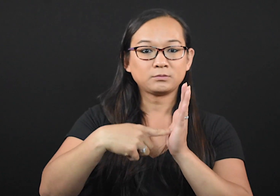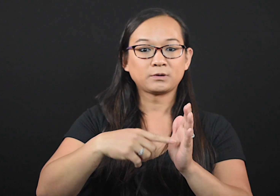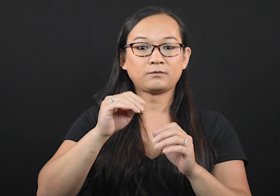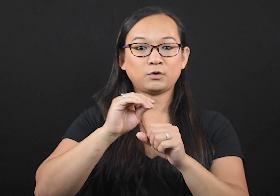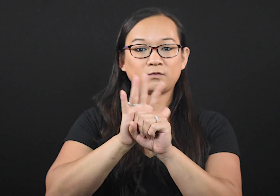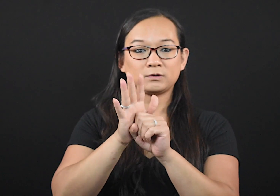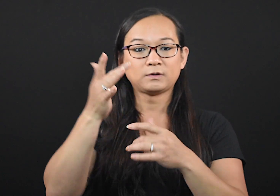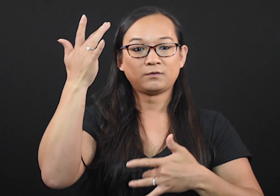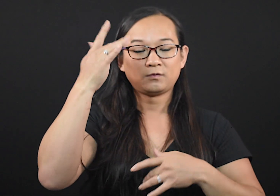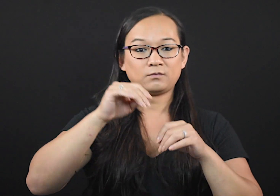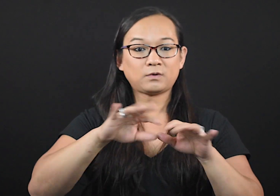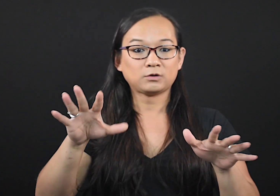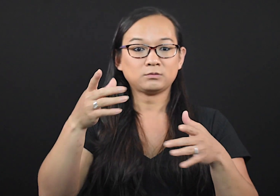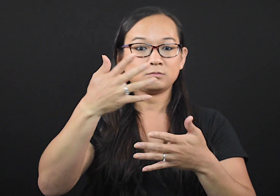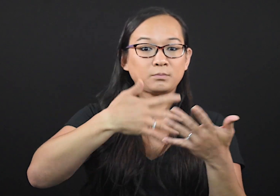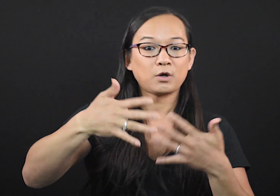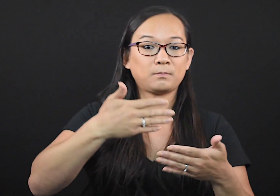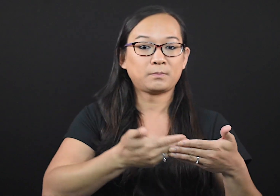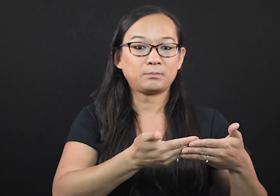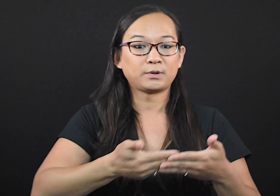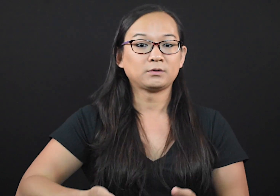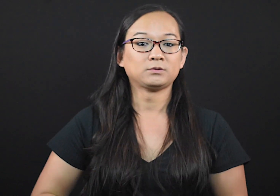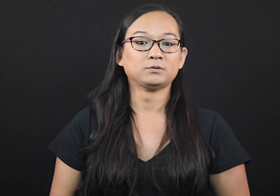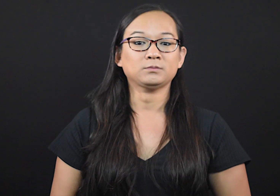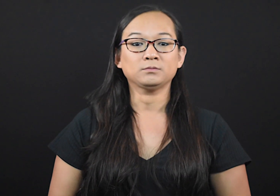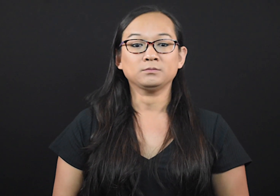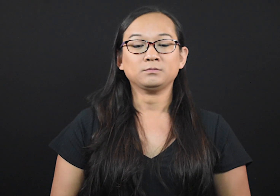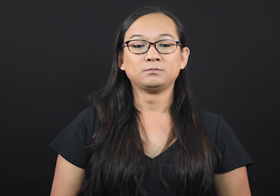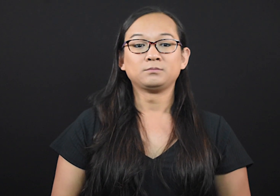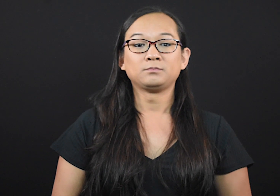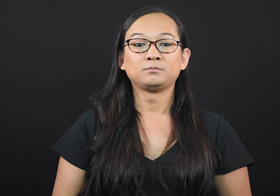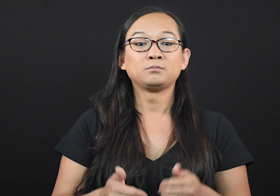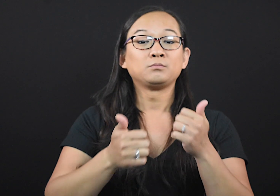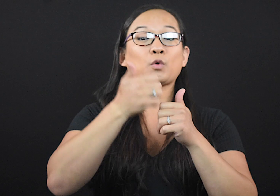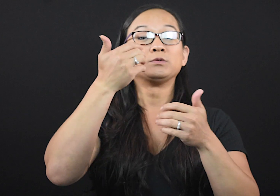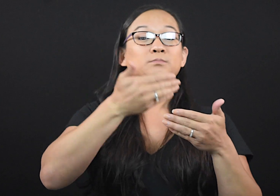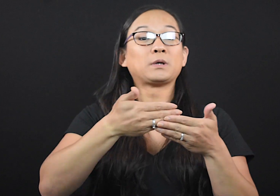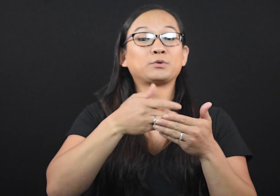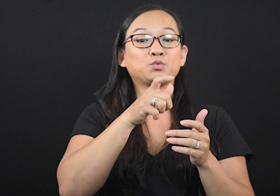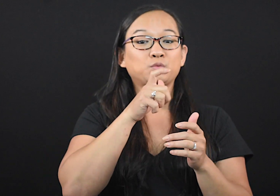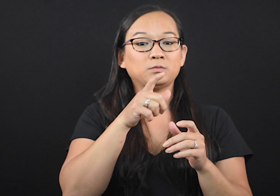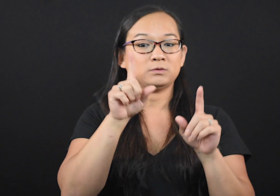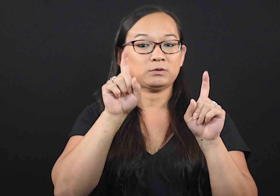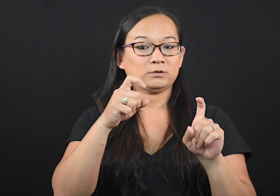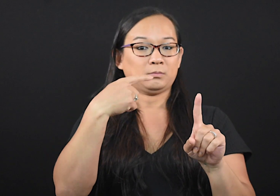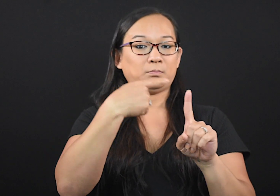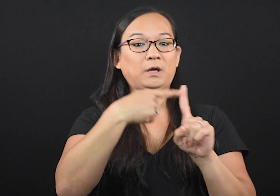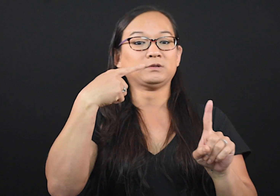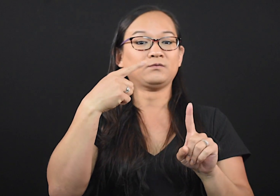more information, please see considerations for attending or hosting a small gathering. Keep distance between your baby and people who do not live in your household or who are sick Know possible signs and symptoms of COVID-19 infection among babies